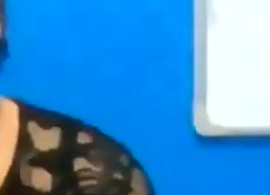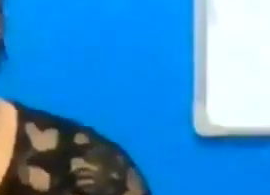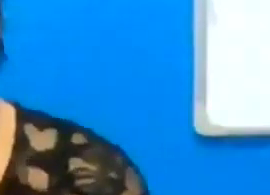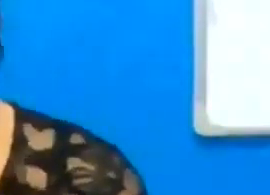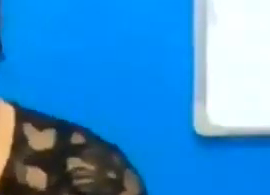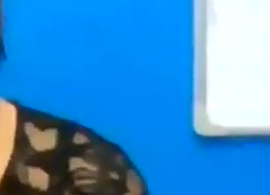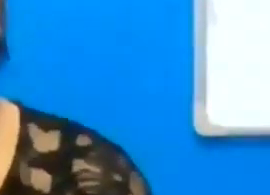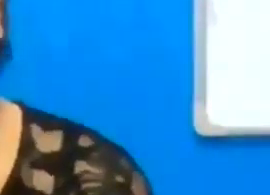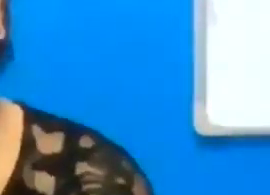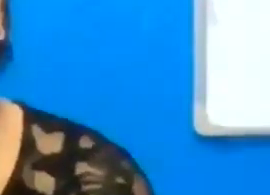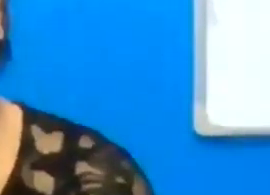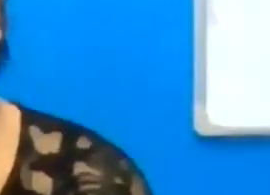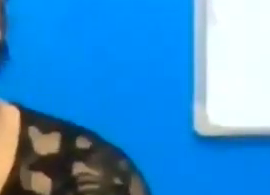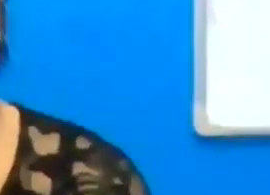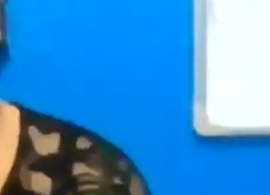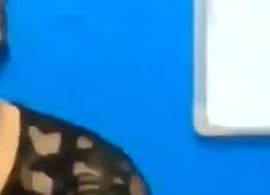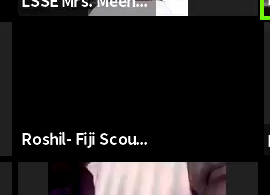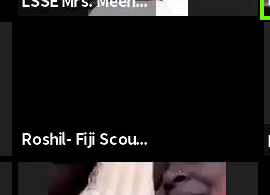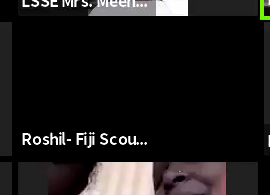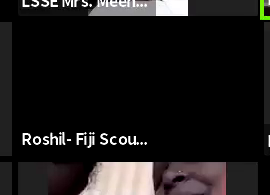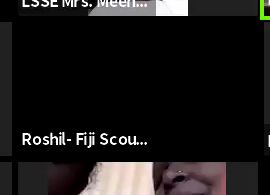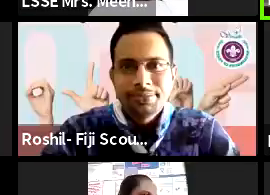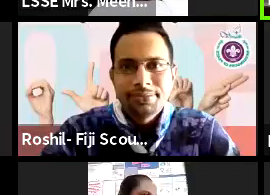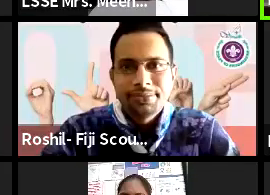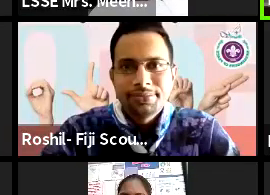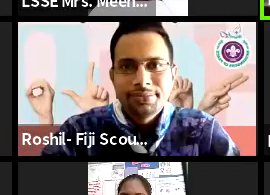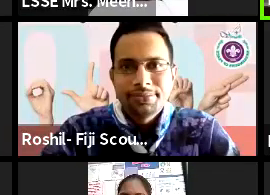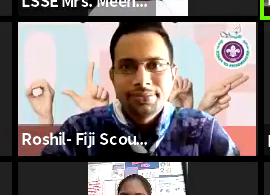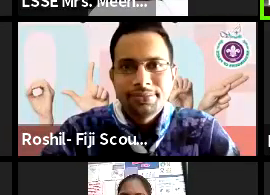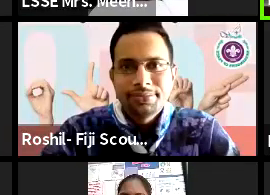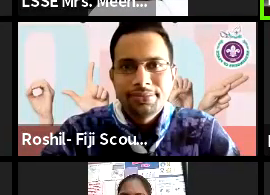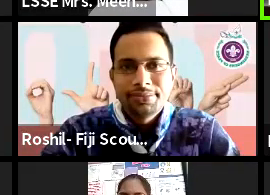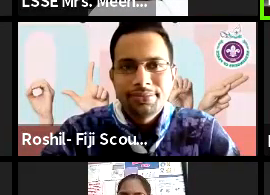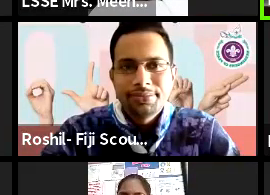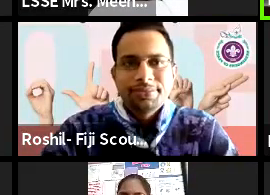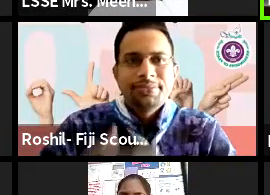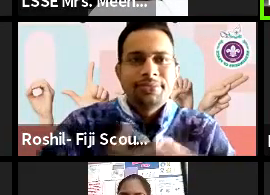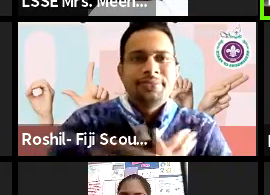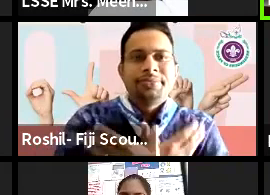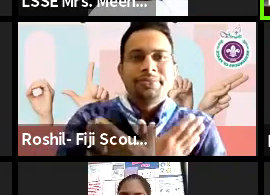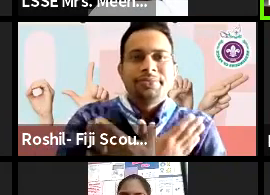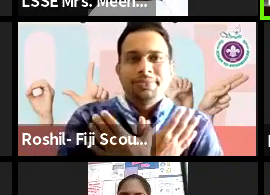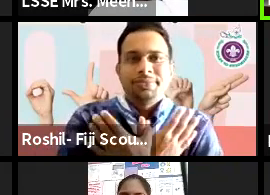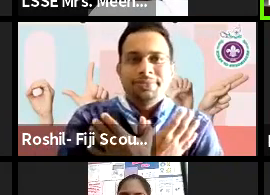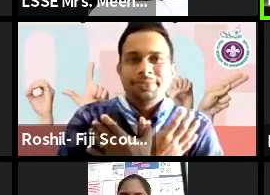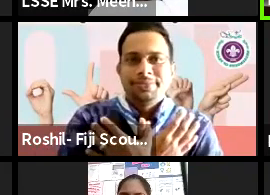behalf of the head of school and the assistant head uh it is